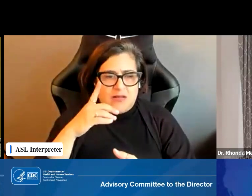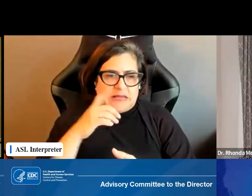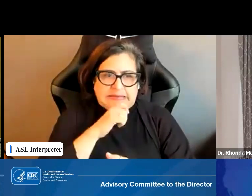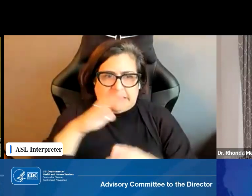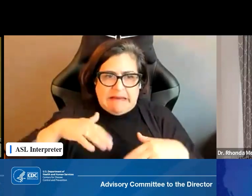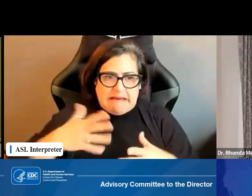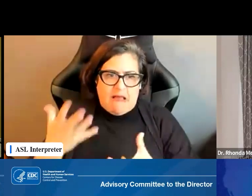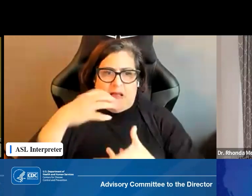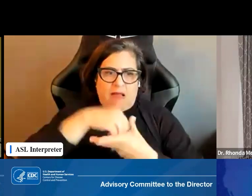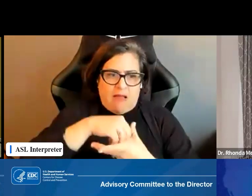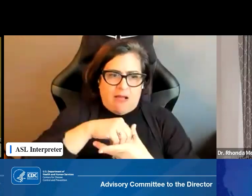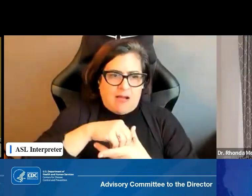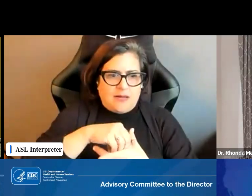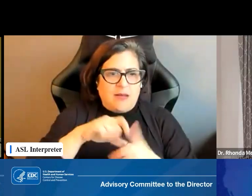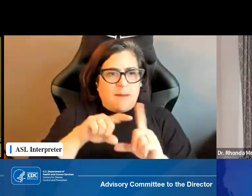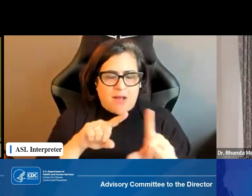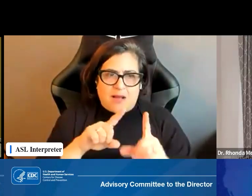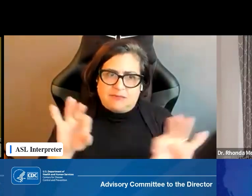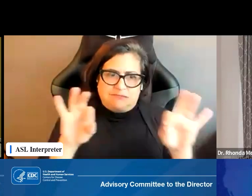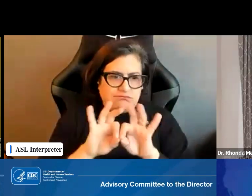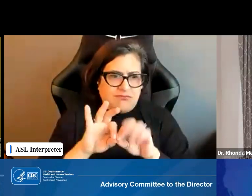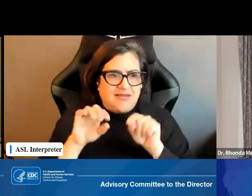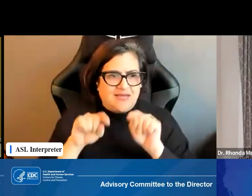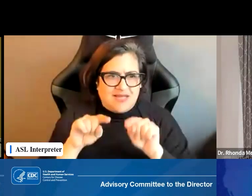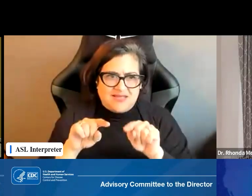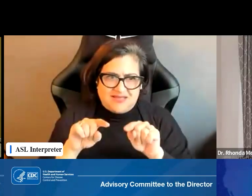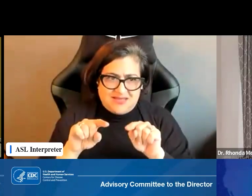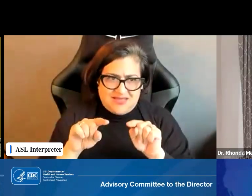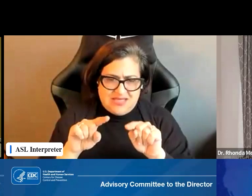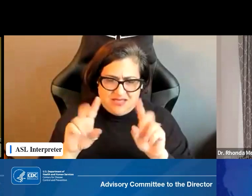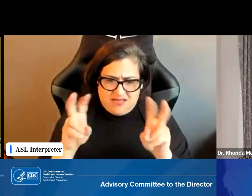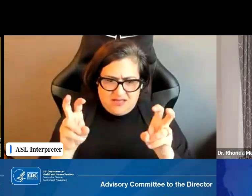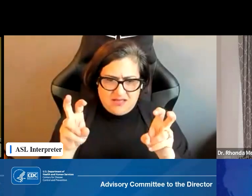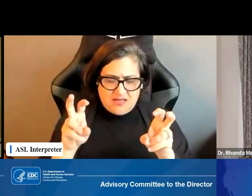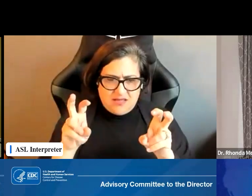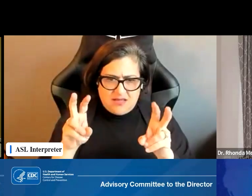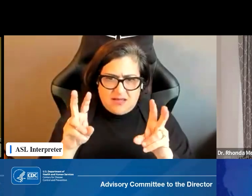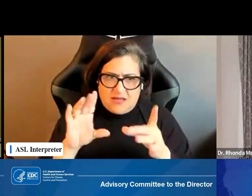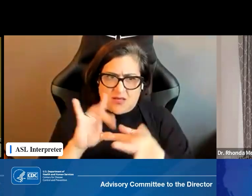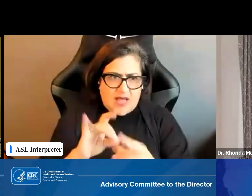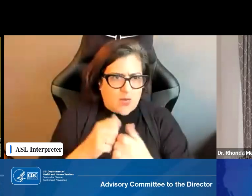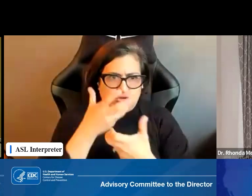which is this has a lot to do with trust and building, not rebuilding the trust of the CDC,